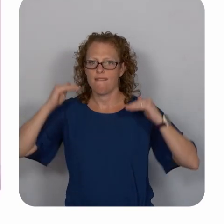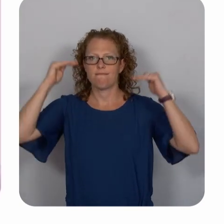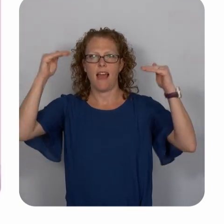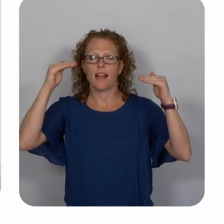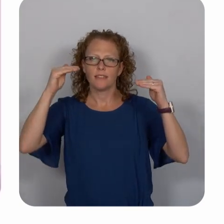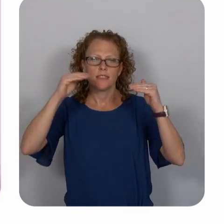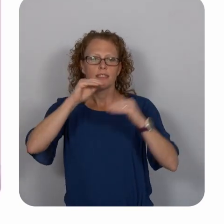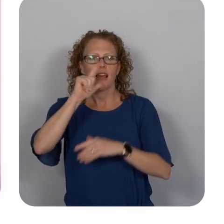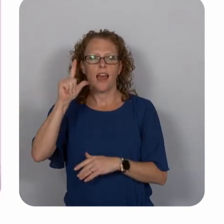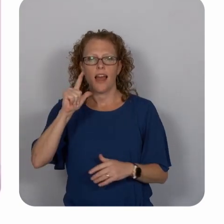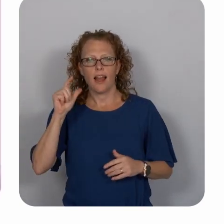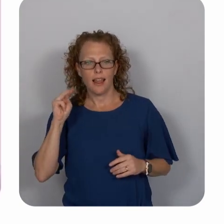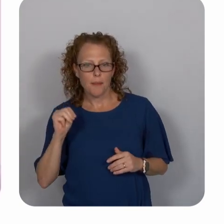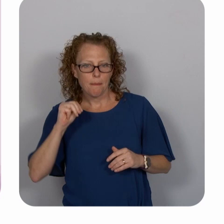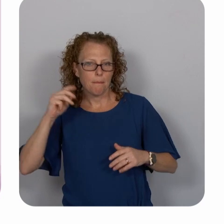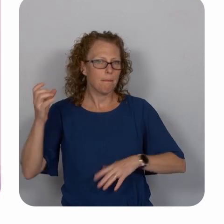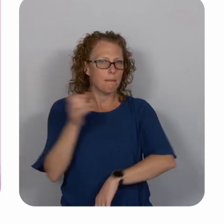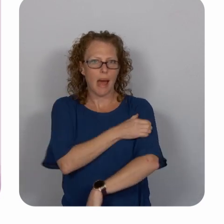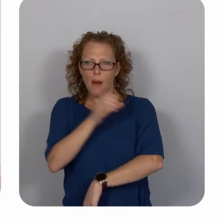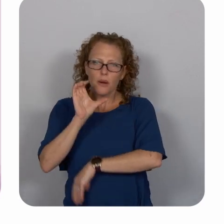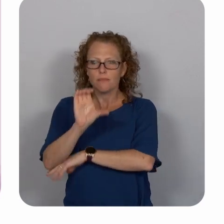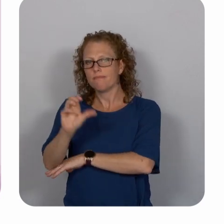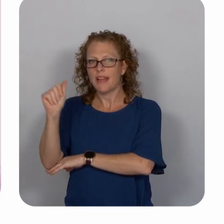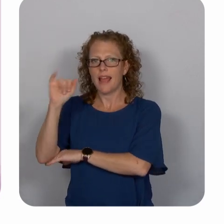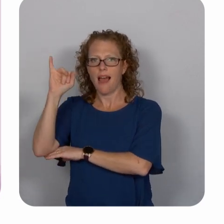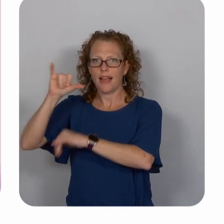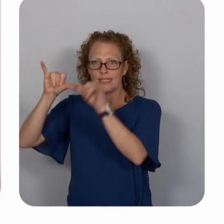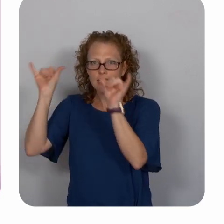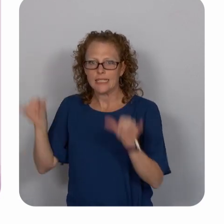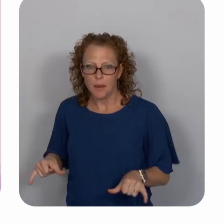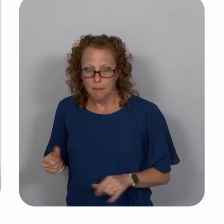It offers a natural texting experience like chatting with a friend,